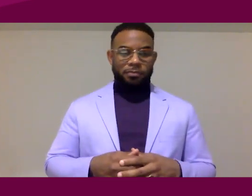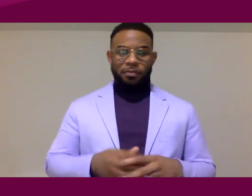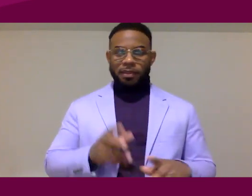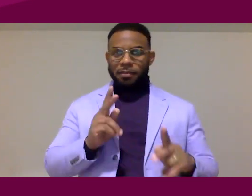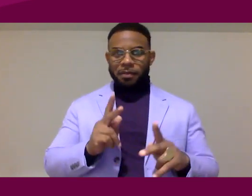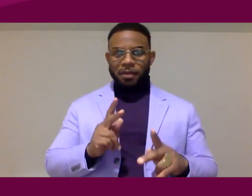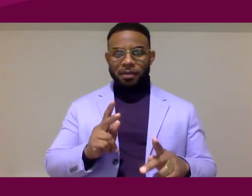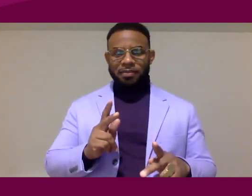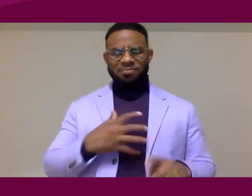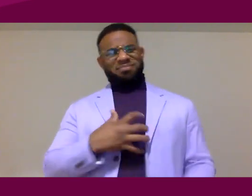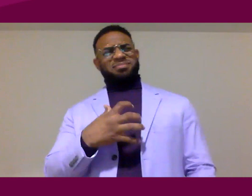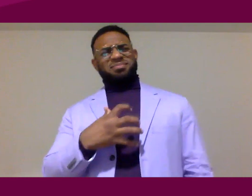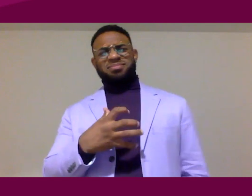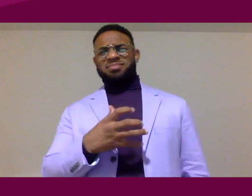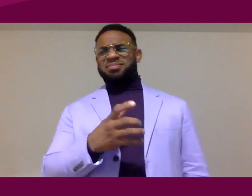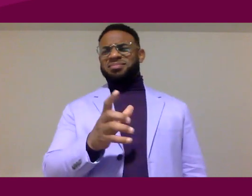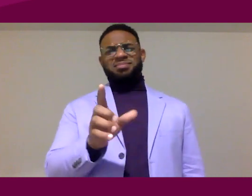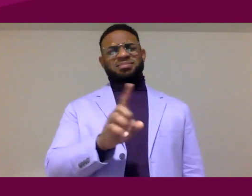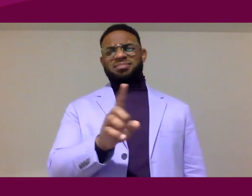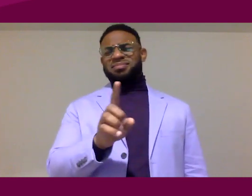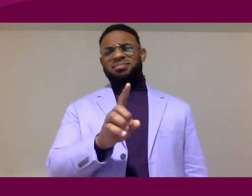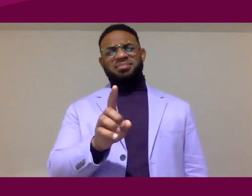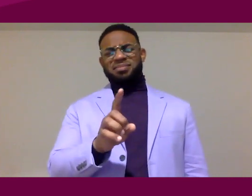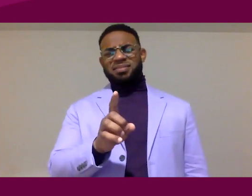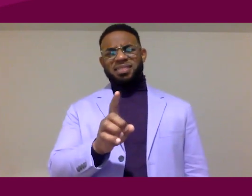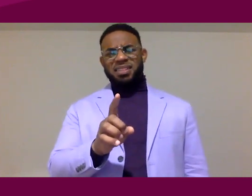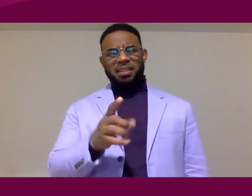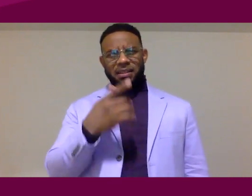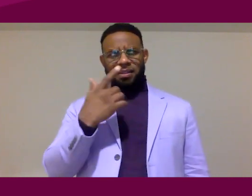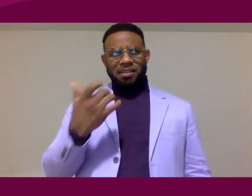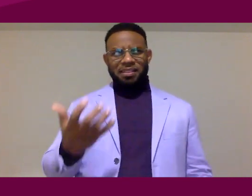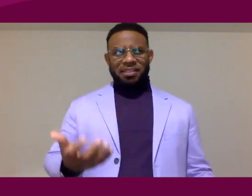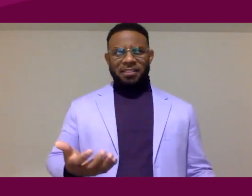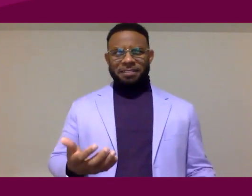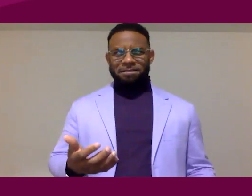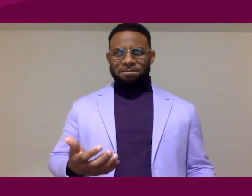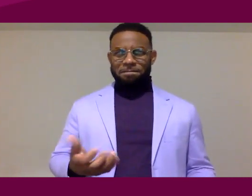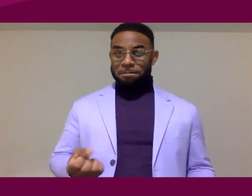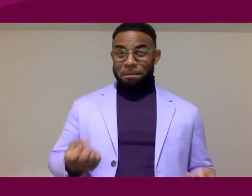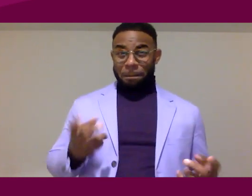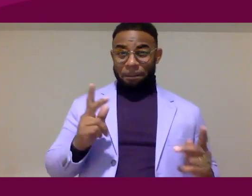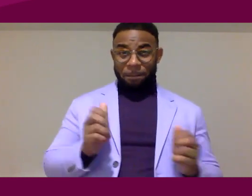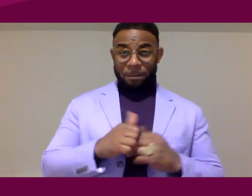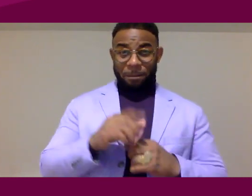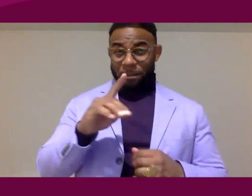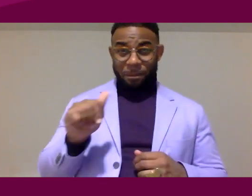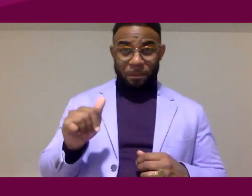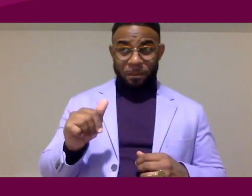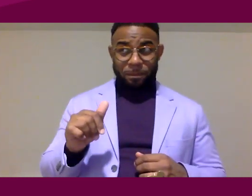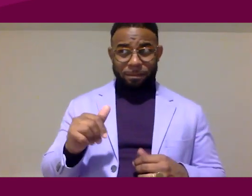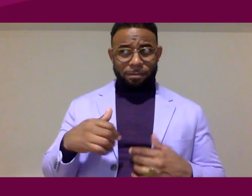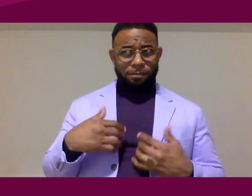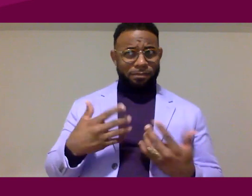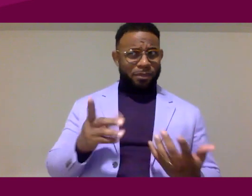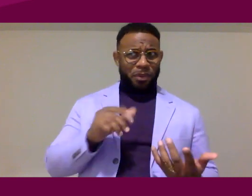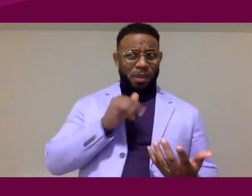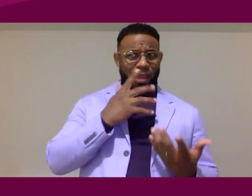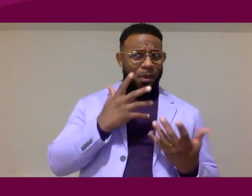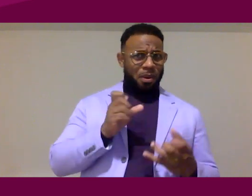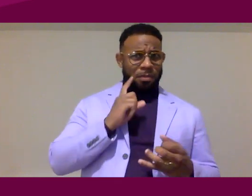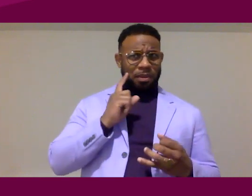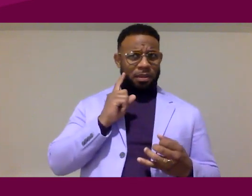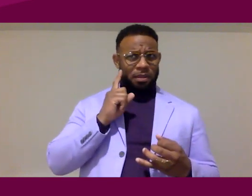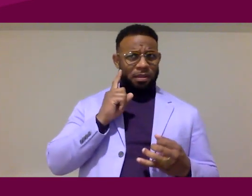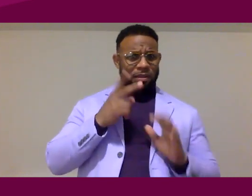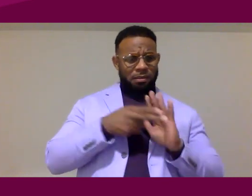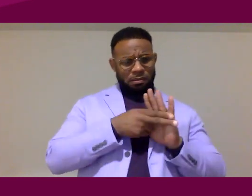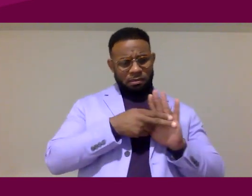People objected to that because many people with disabilities do not want to be forced